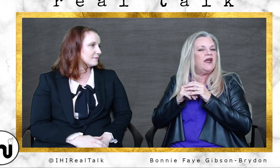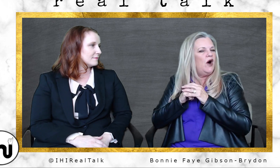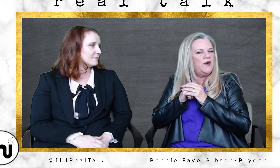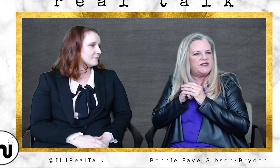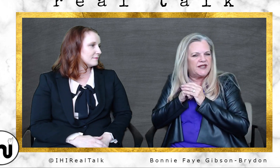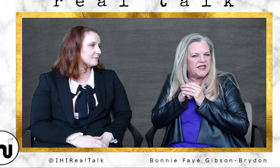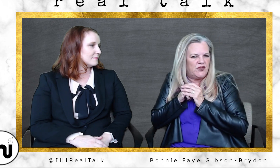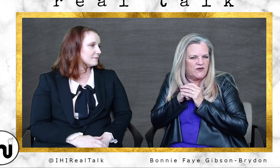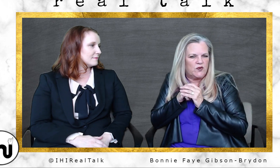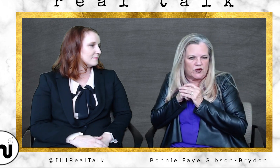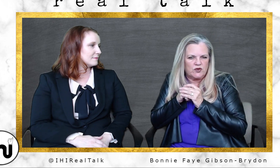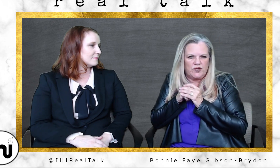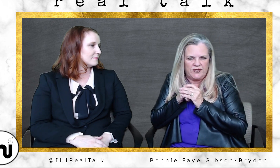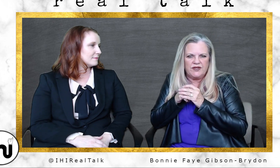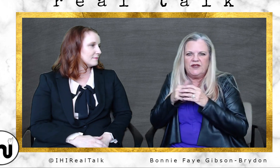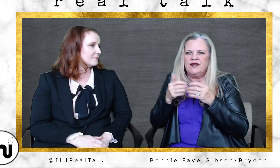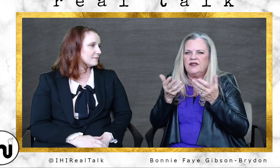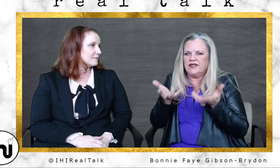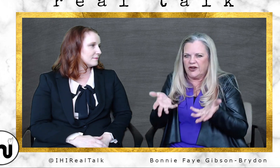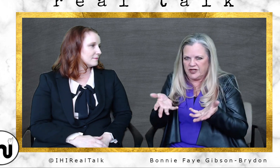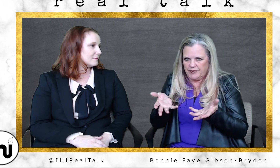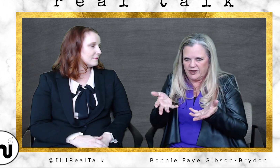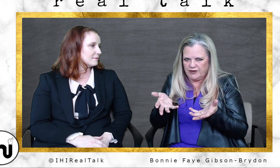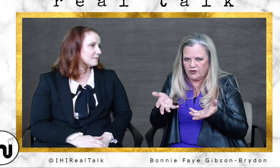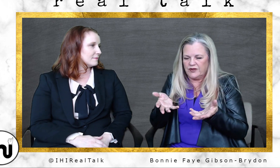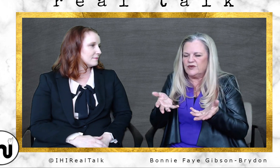always ask have you ever worked with the hearing impaired before. And the reason